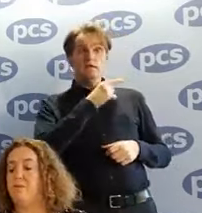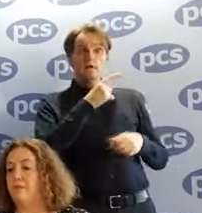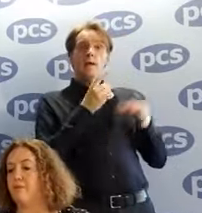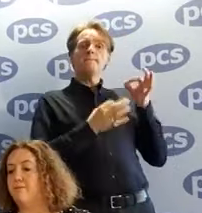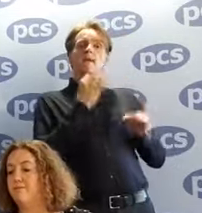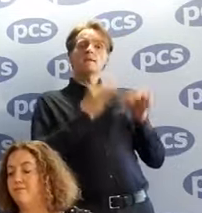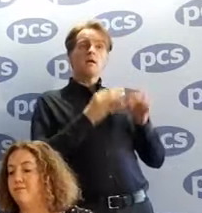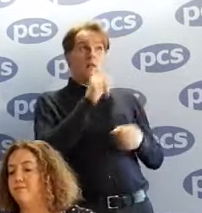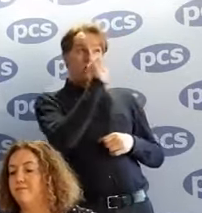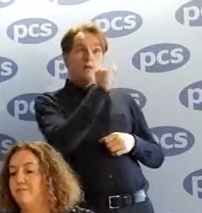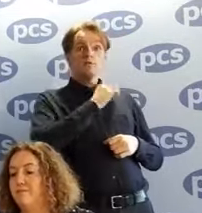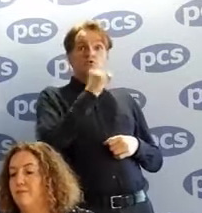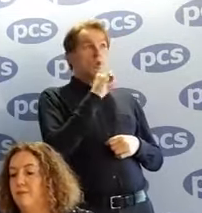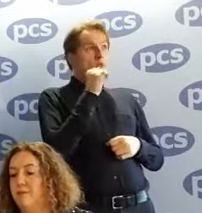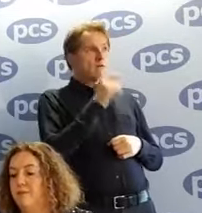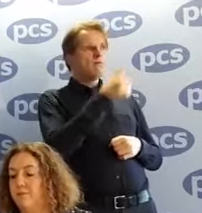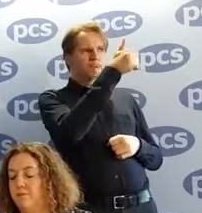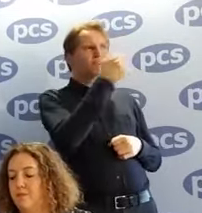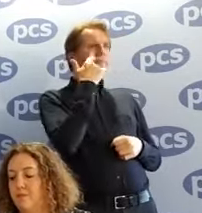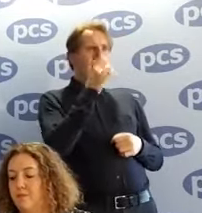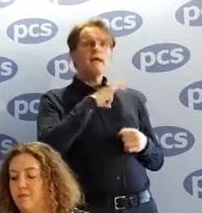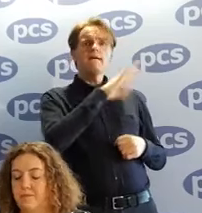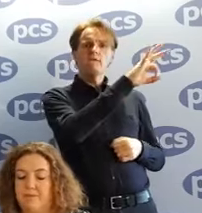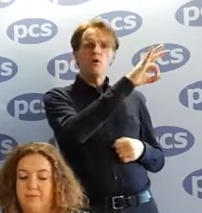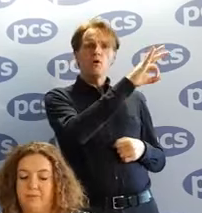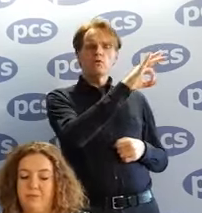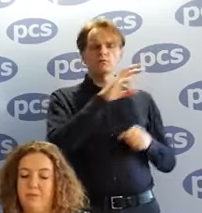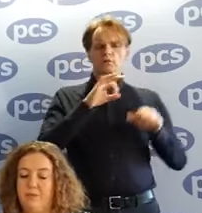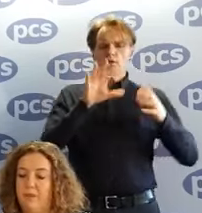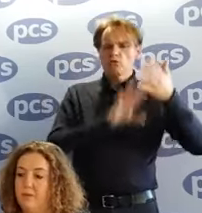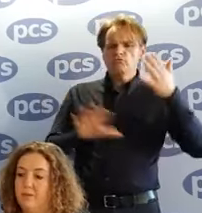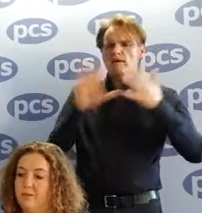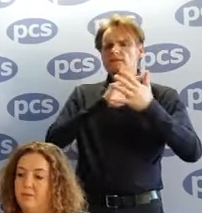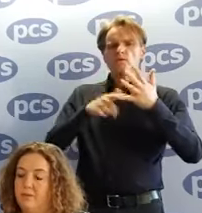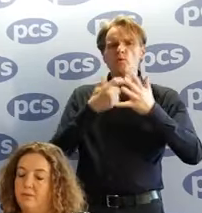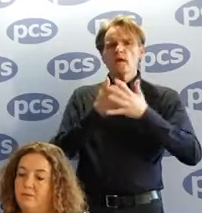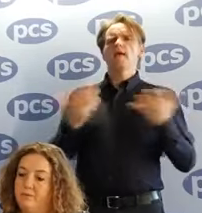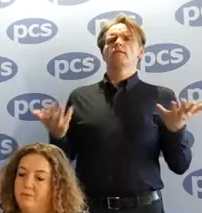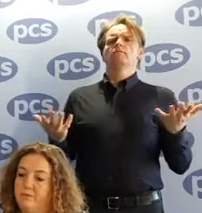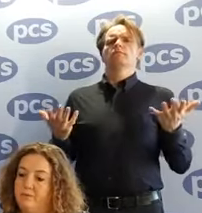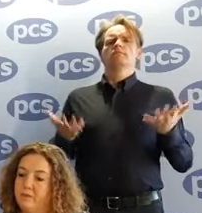shown and I think that's the point we want to ram home consistently.